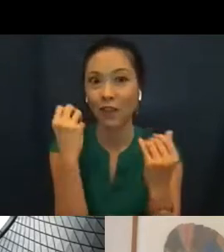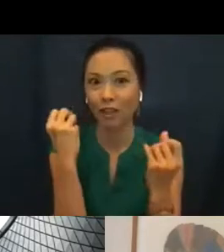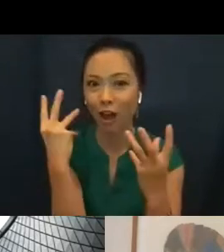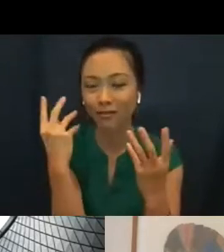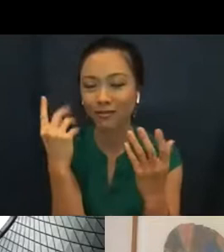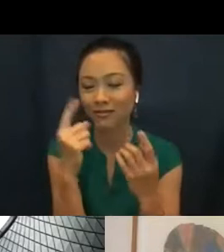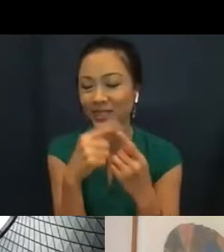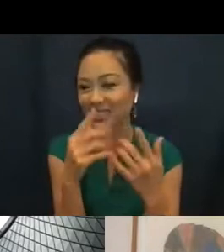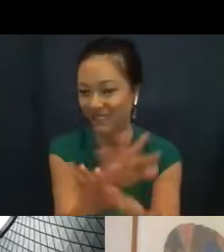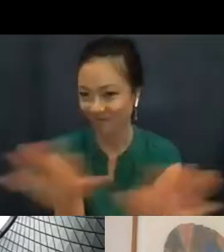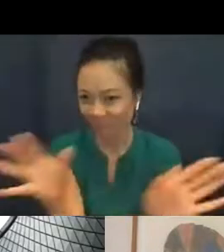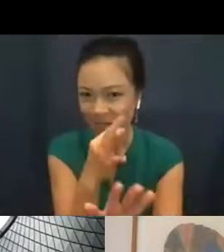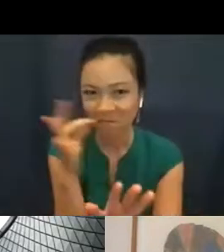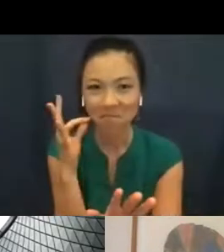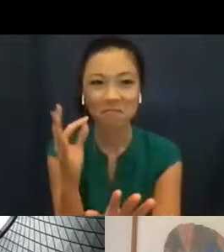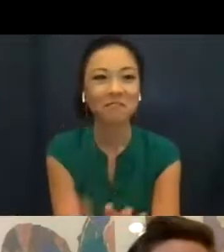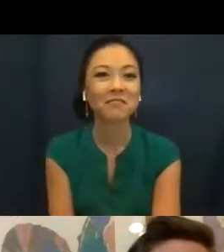No, I so appreciate